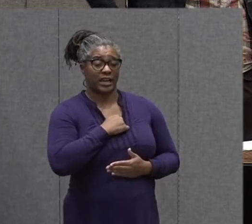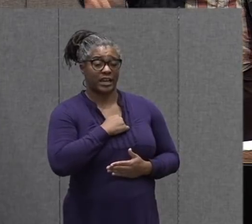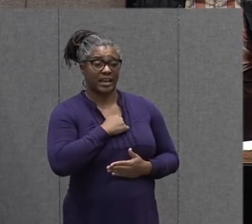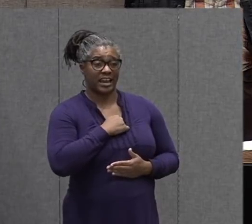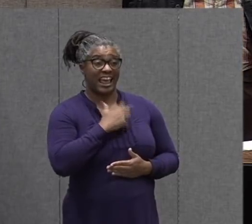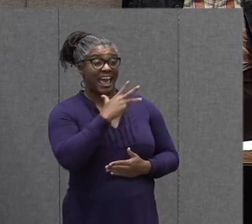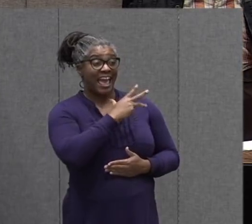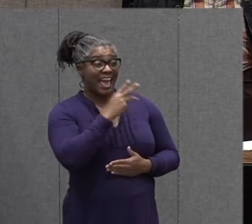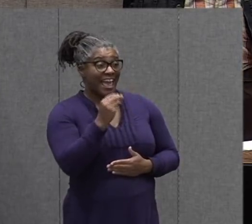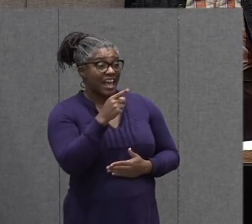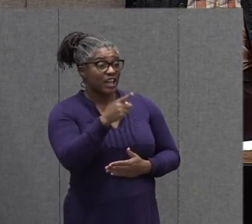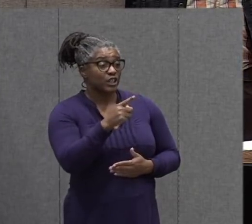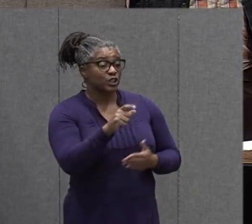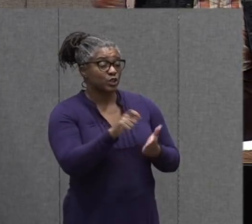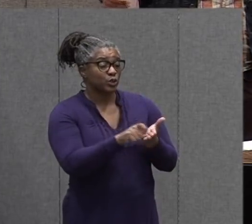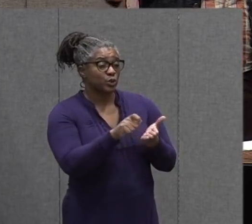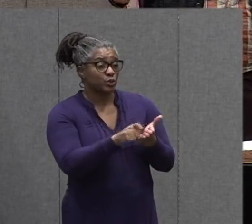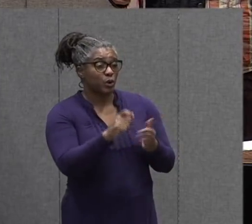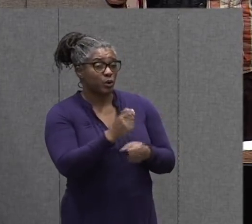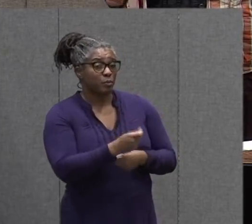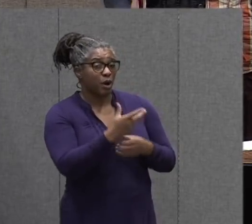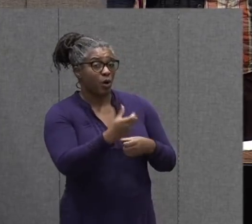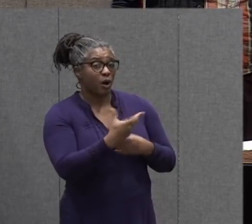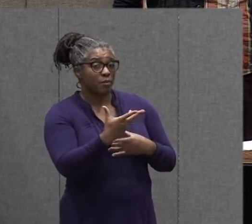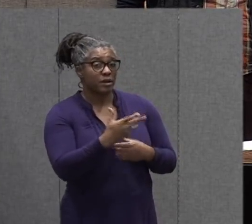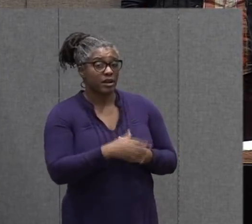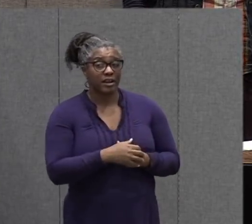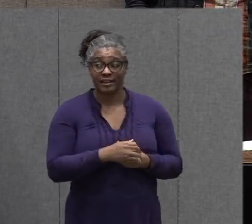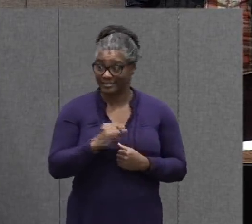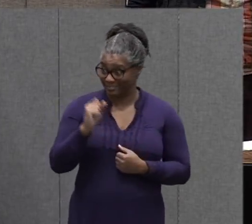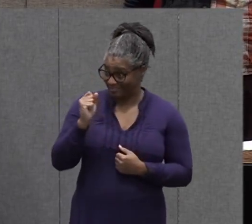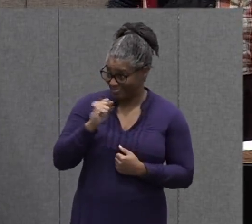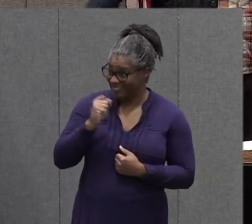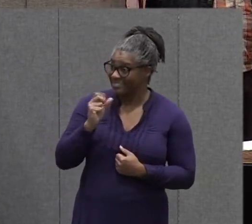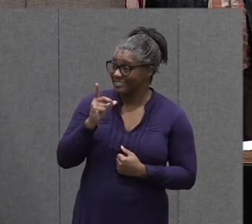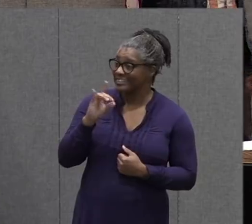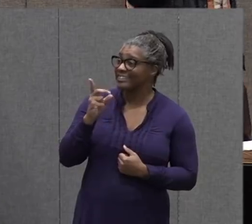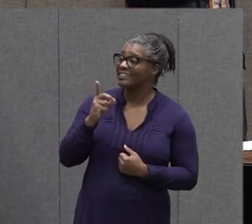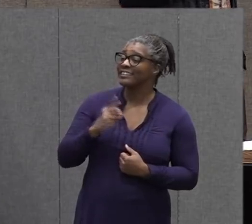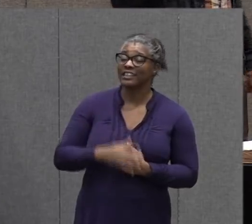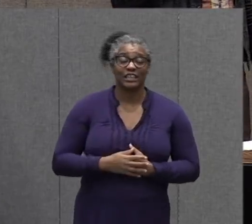[Mr. R.] I did. [Miss Garcia] You said you would (mumbles) In your poem. [Mr. R.] You hear that everyone,